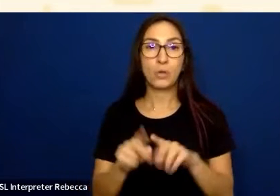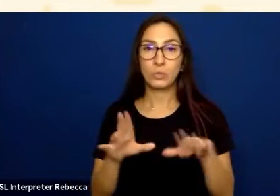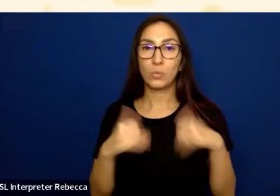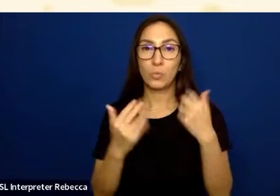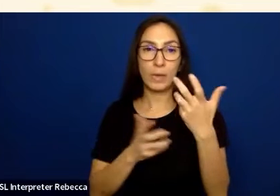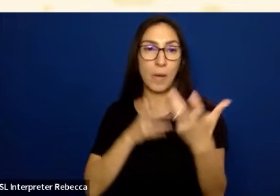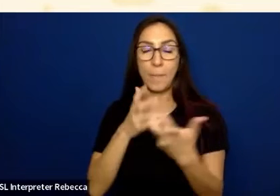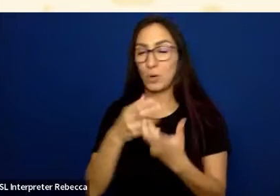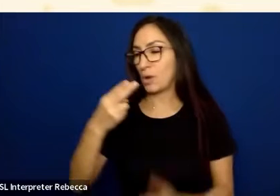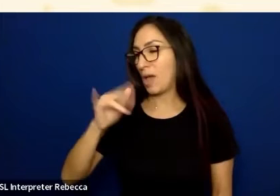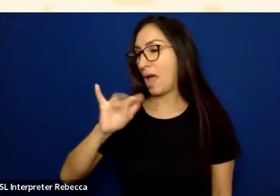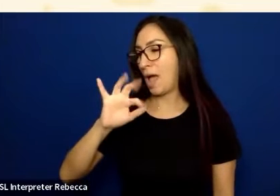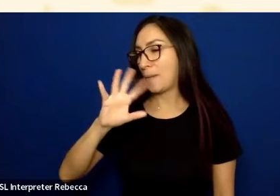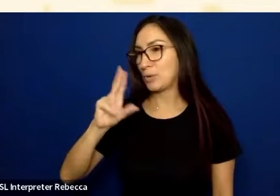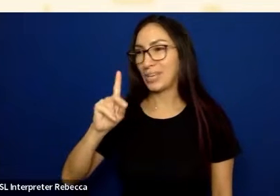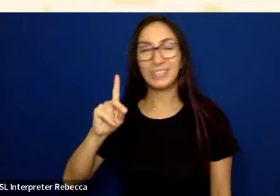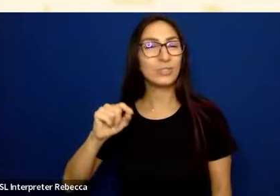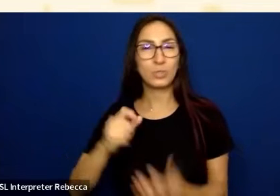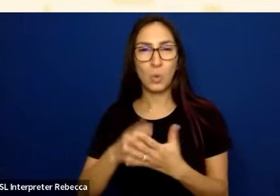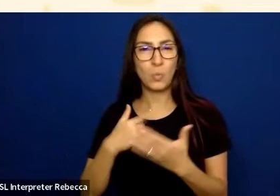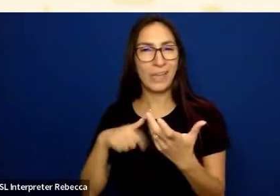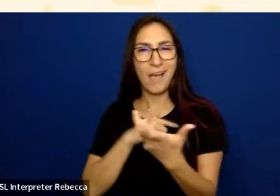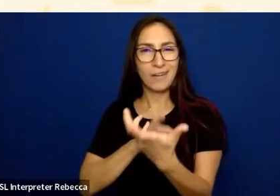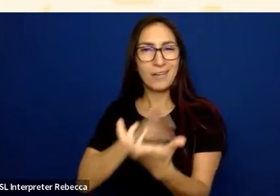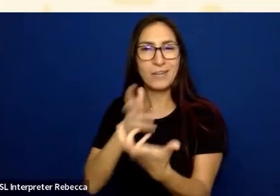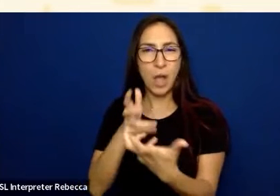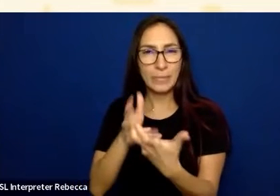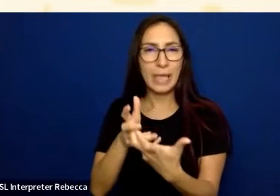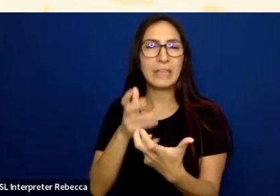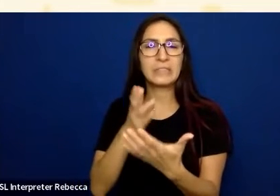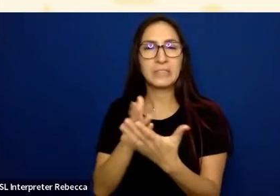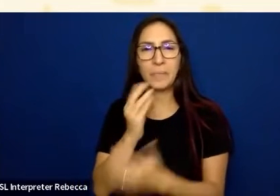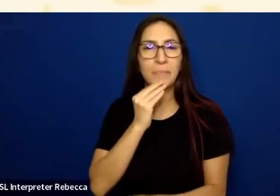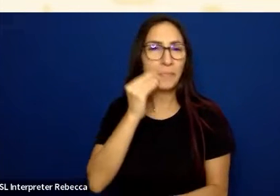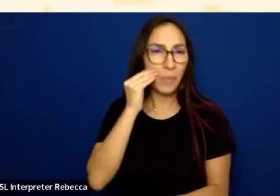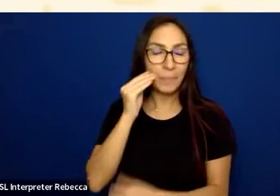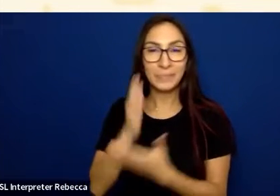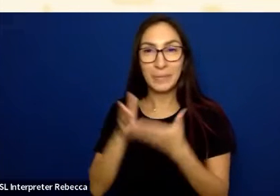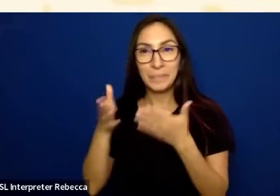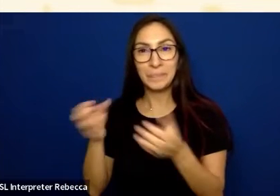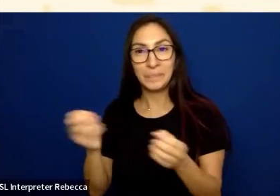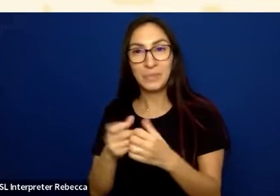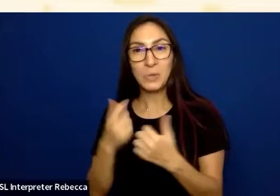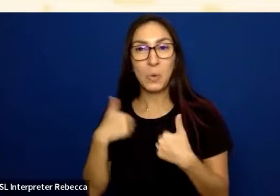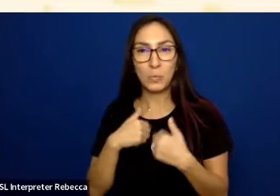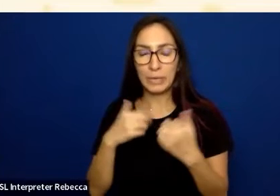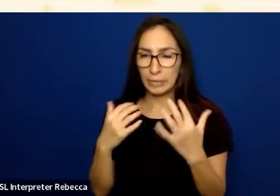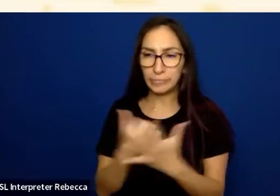So we accommodate our time in a way that we can service clients